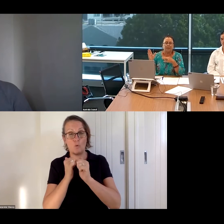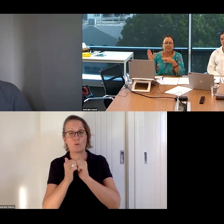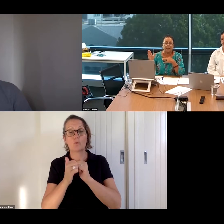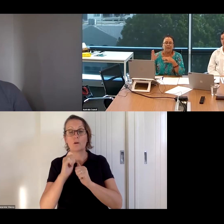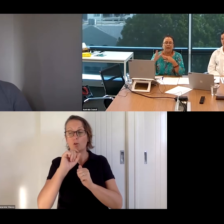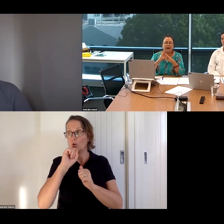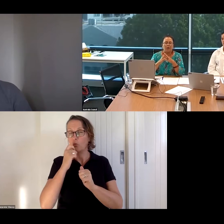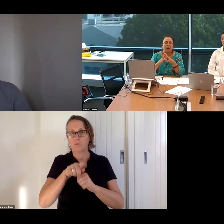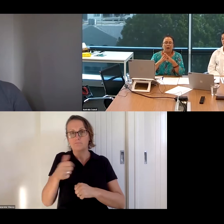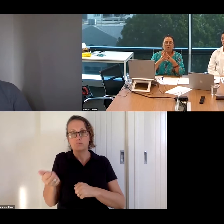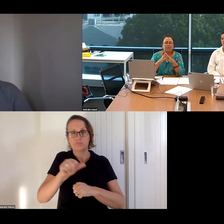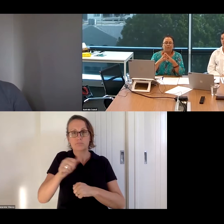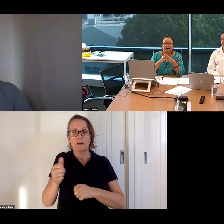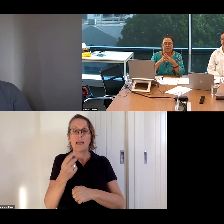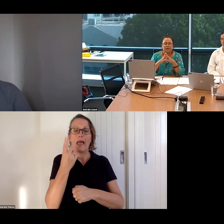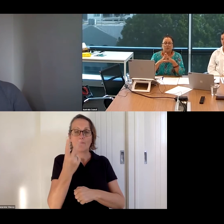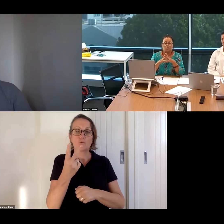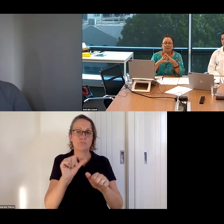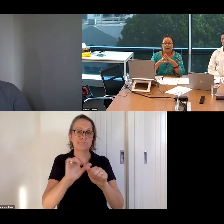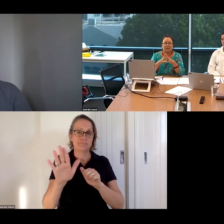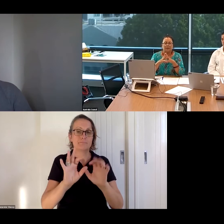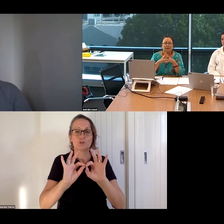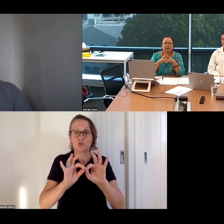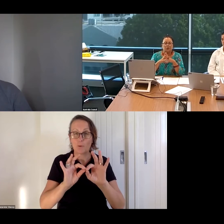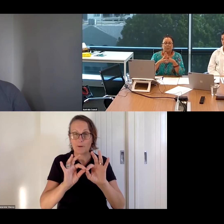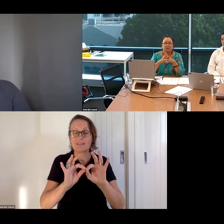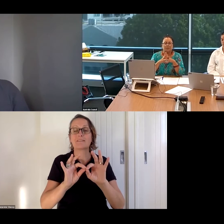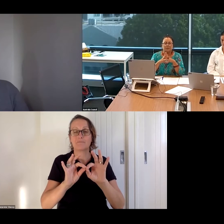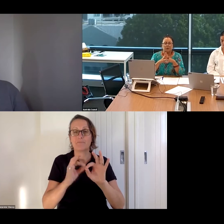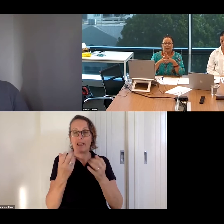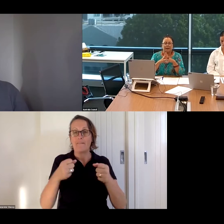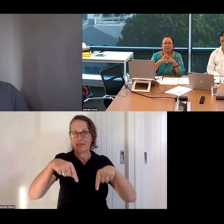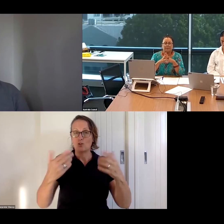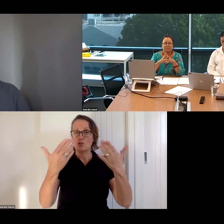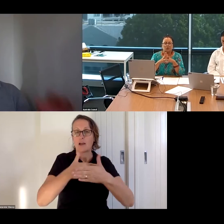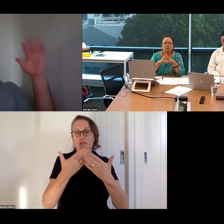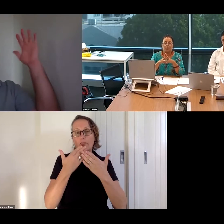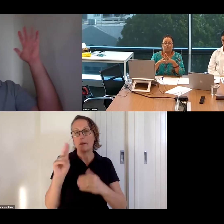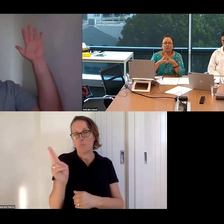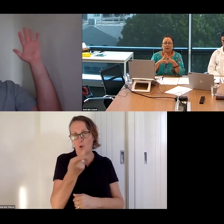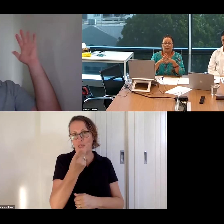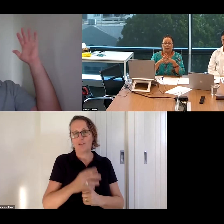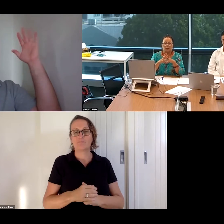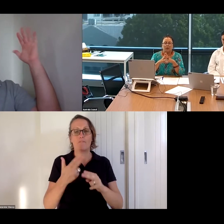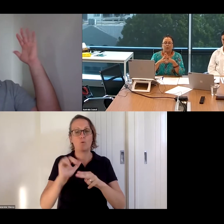later. They are our fabulous Auslan interpreters and we thank them so much for their wonderful